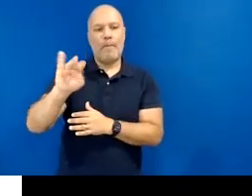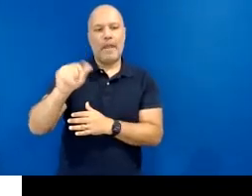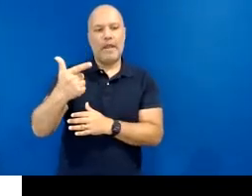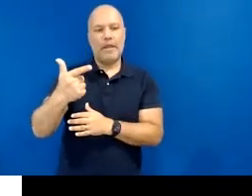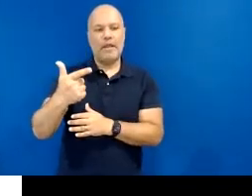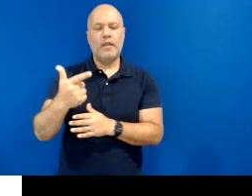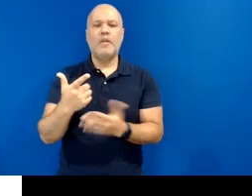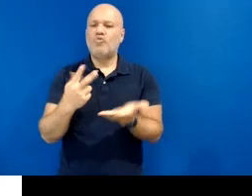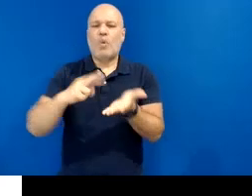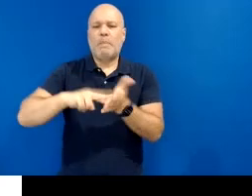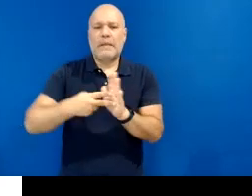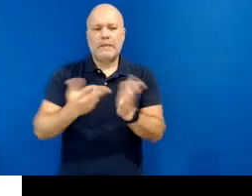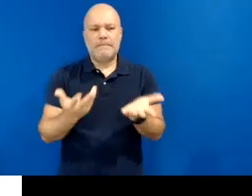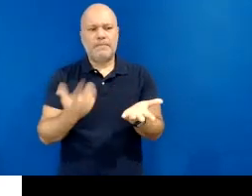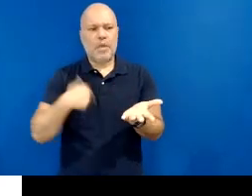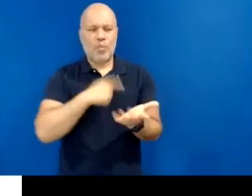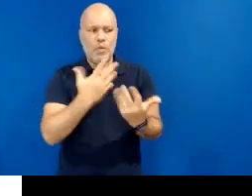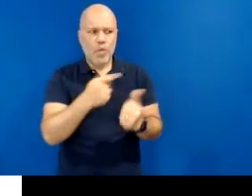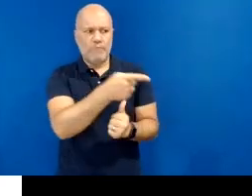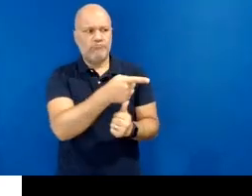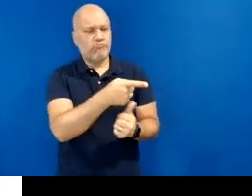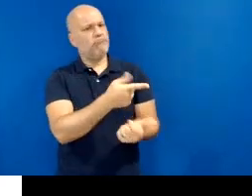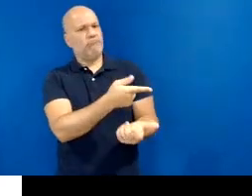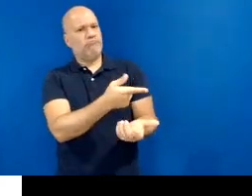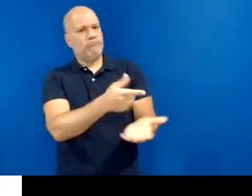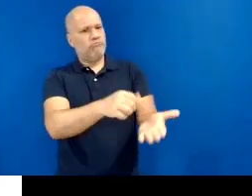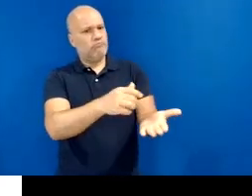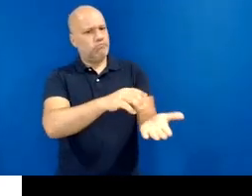to validate and affirm the students that are in the classroom.